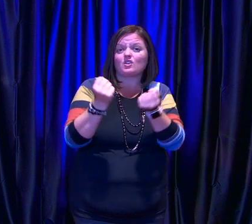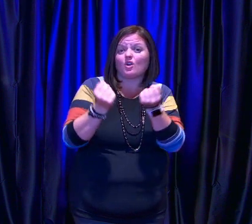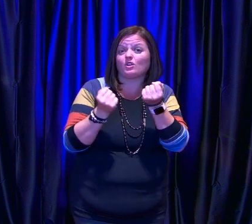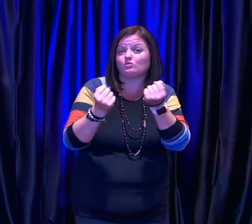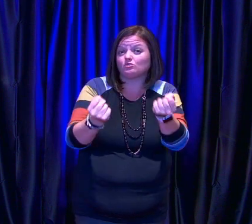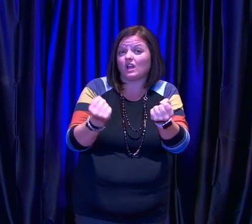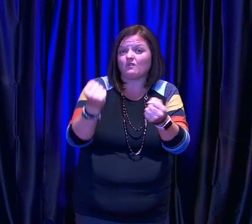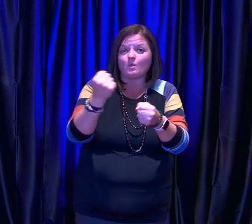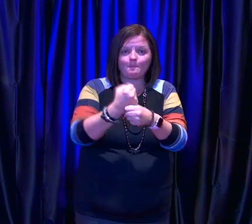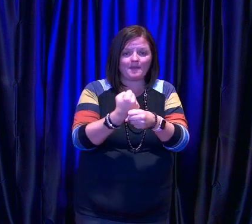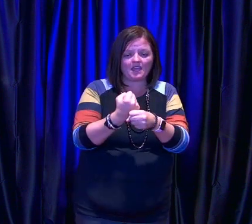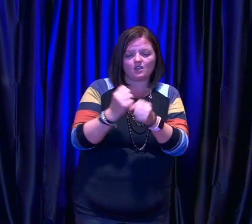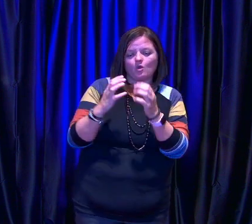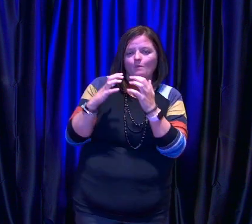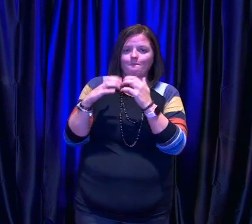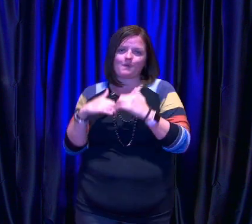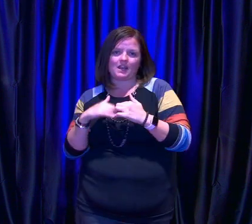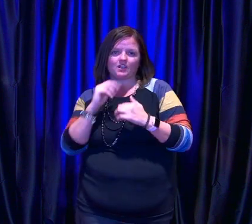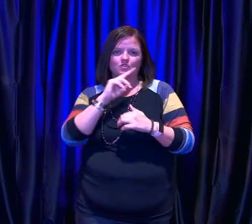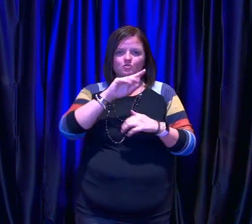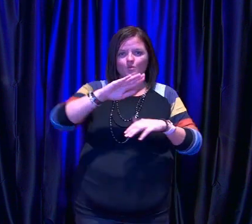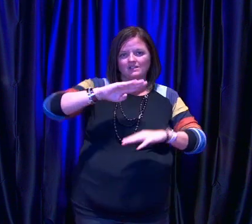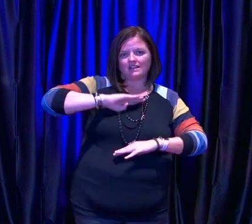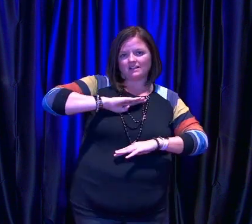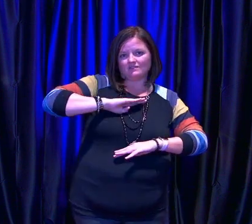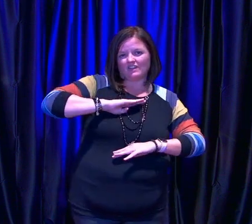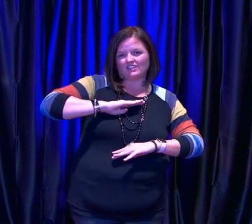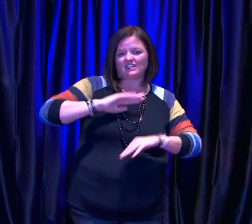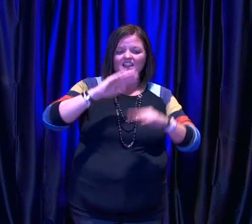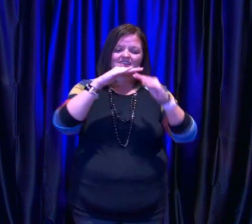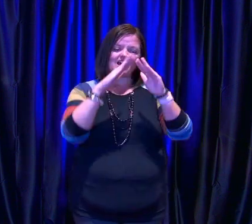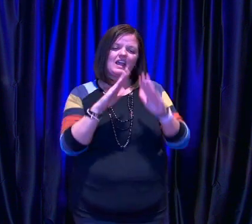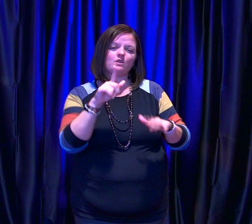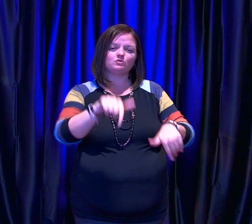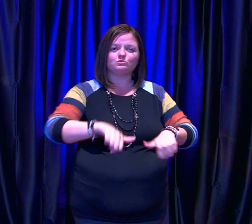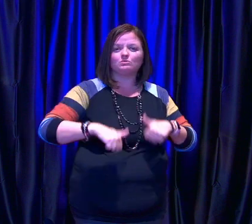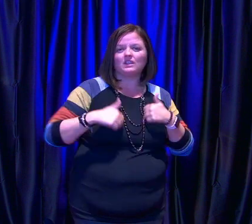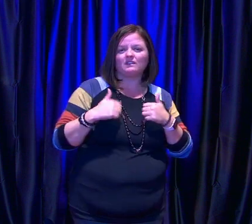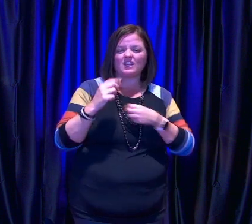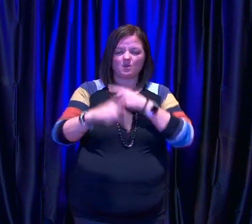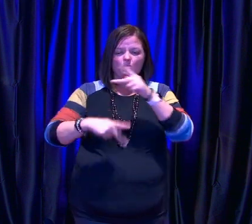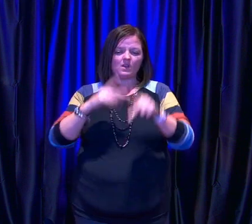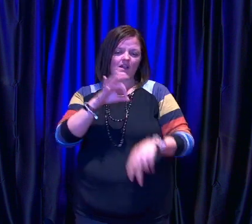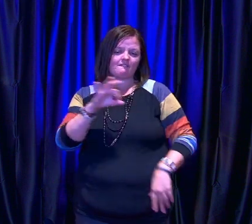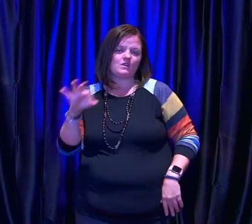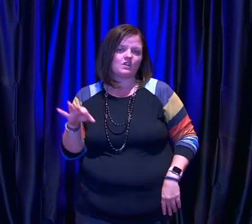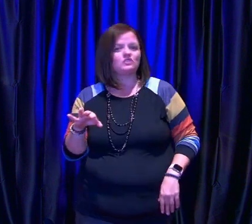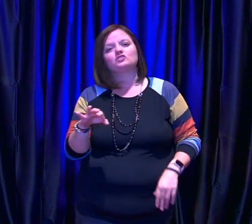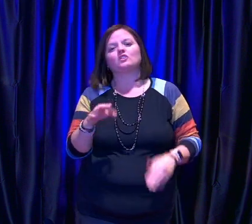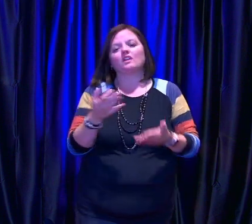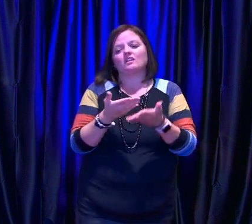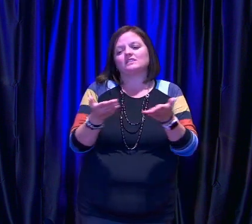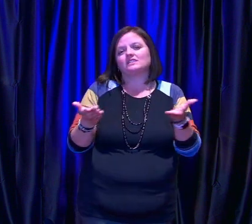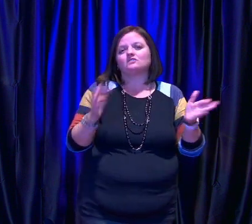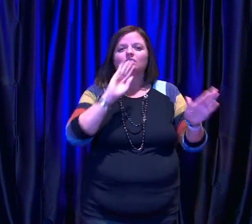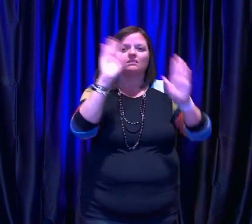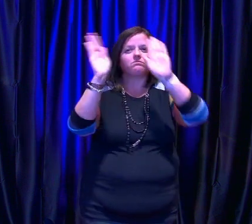make or break your personal satisfaction the kind of house you live and what kind of furniture and the accessories you have and where you